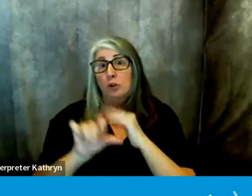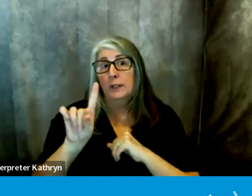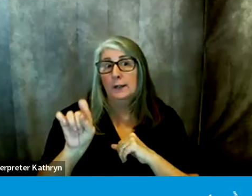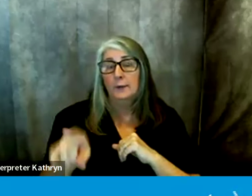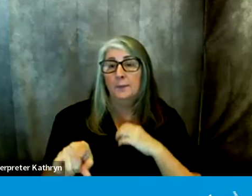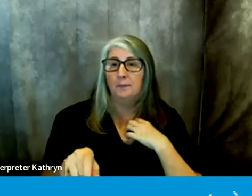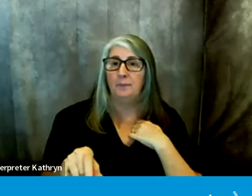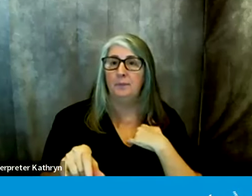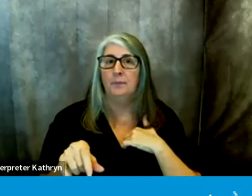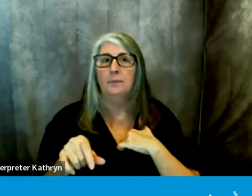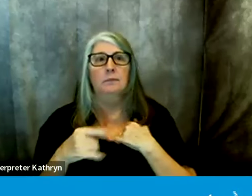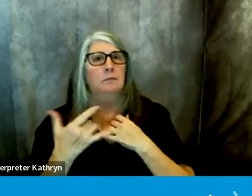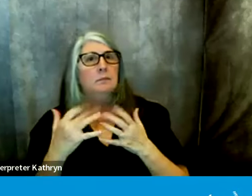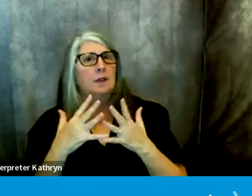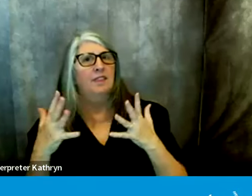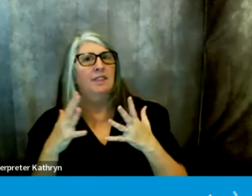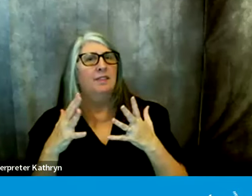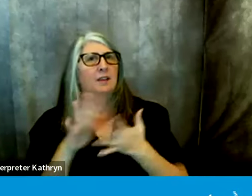That's too vague a question. Evgeniy, any thoughts?